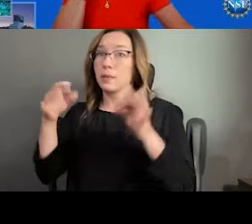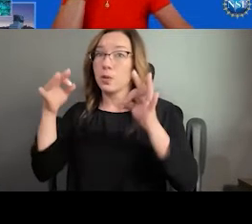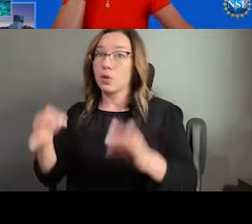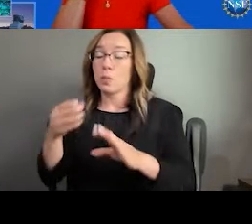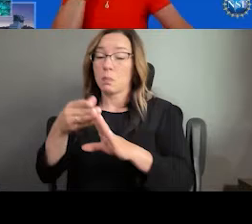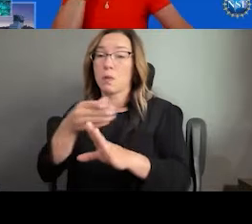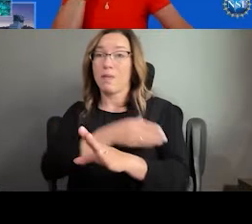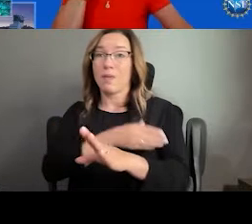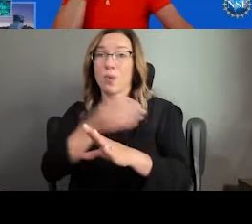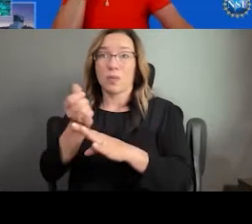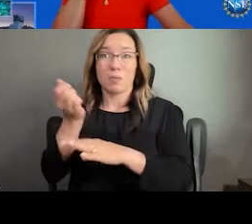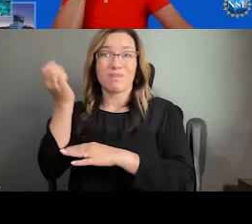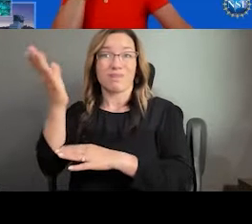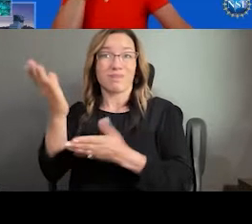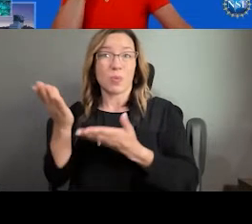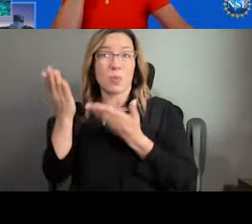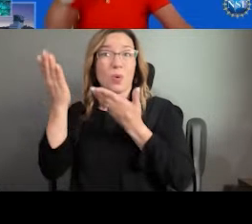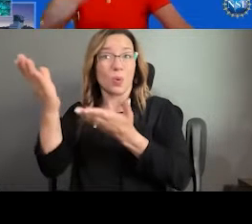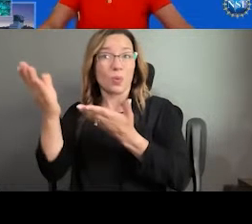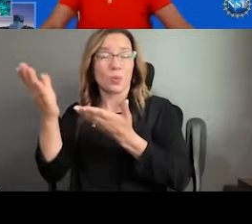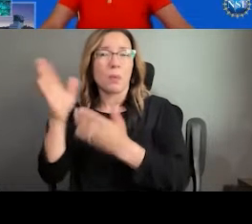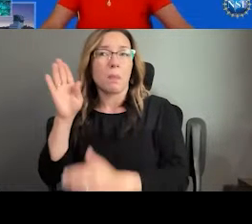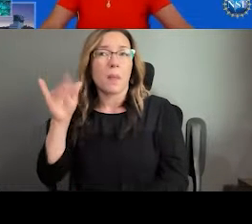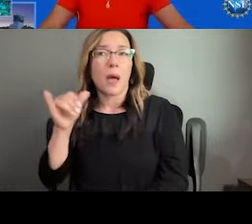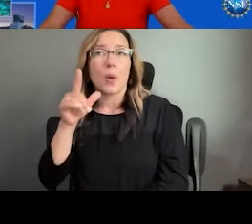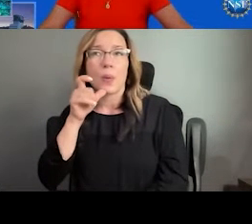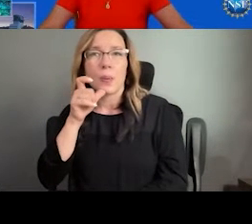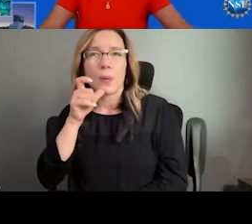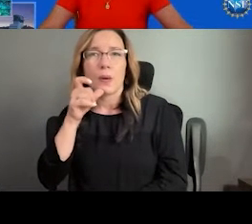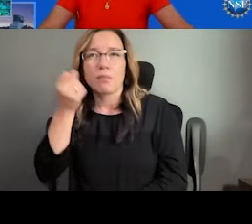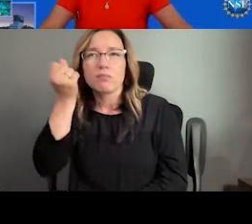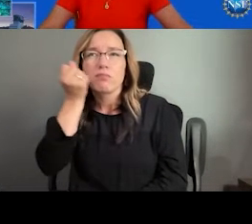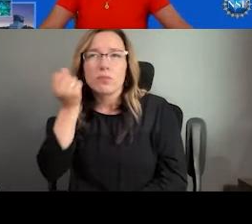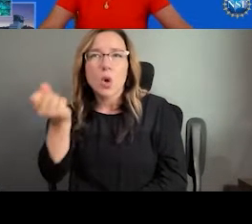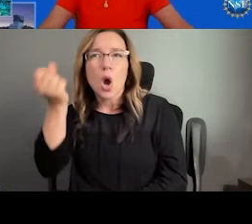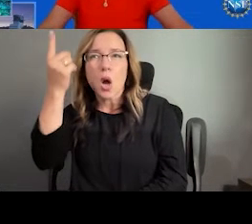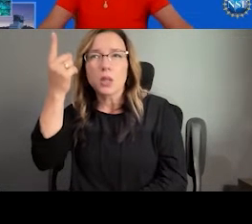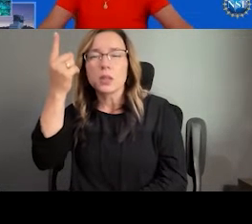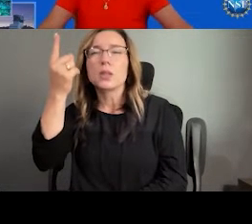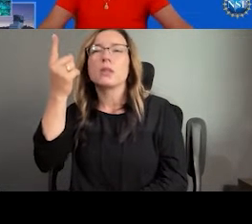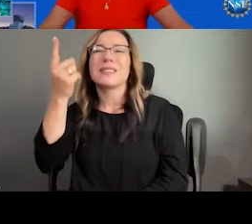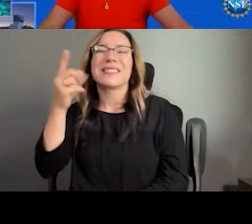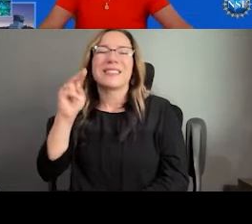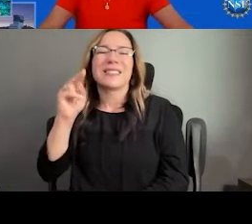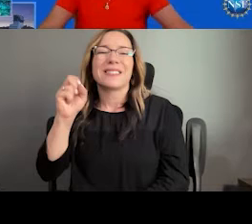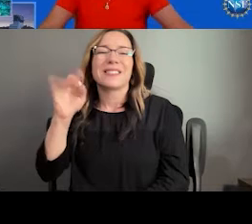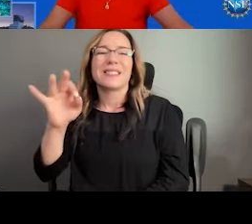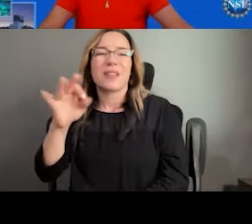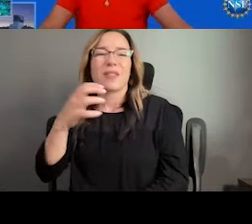proposal submission by a cognizant NSF program officer. What are these categories?